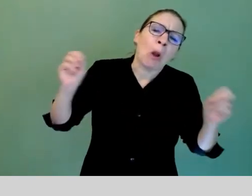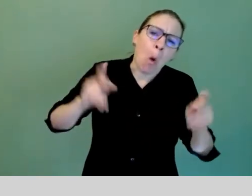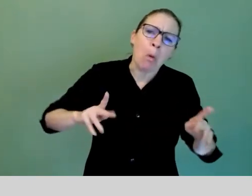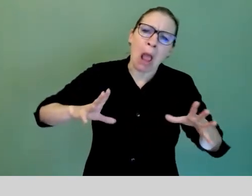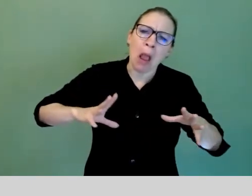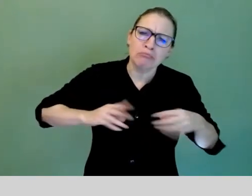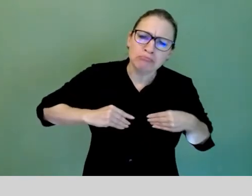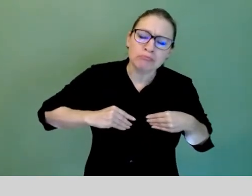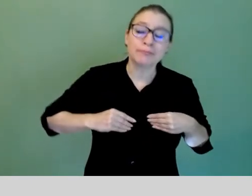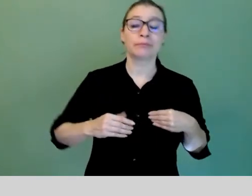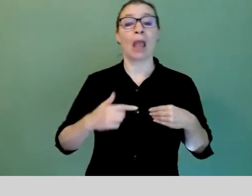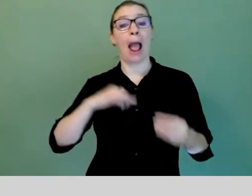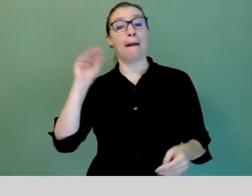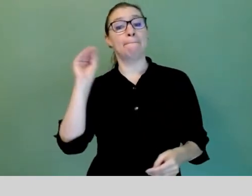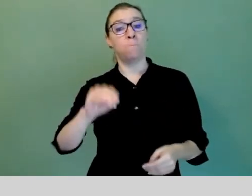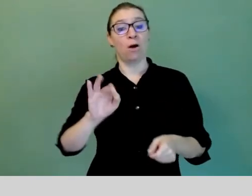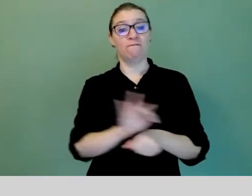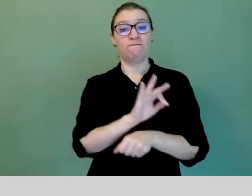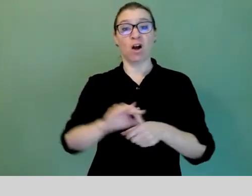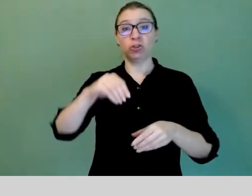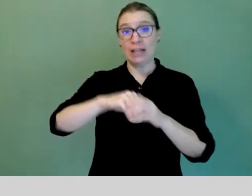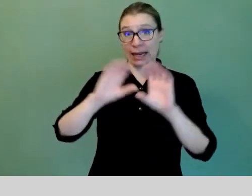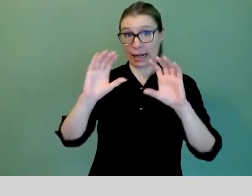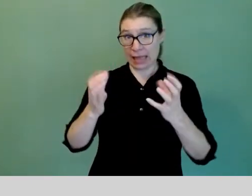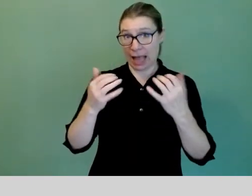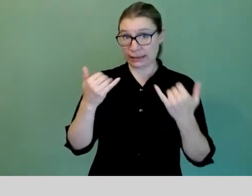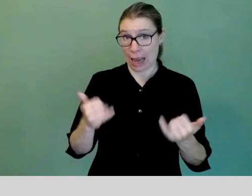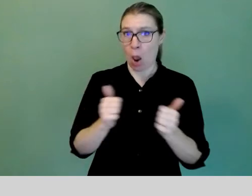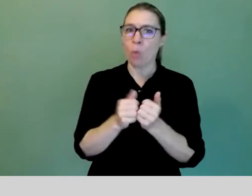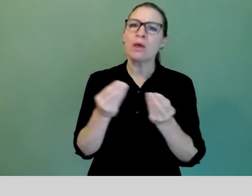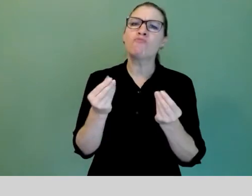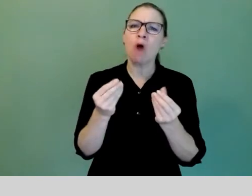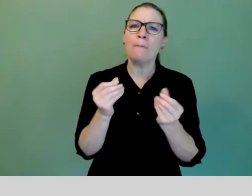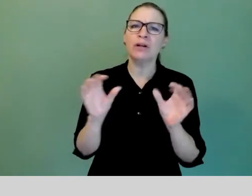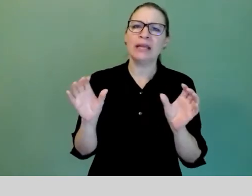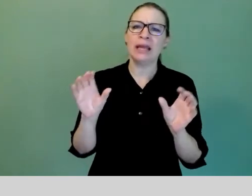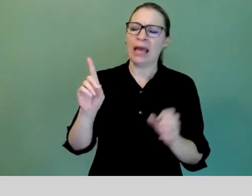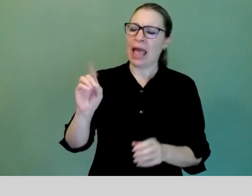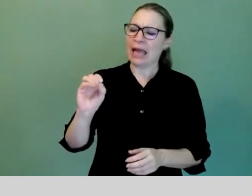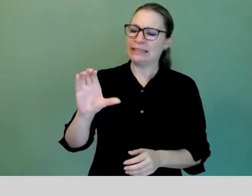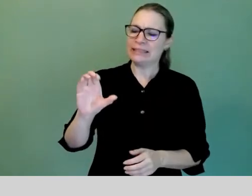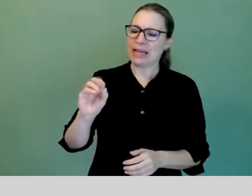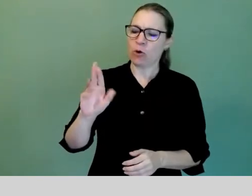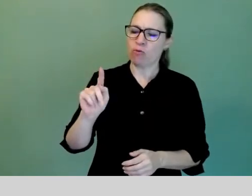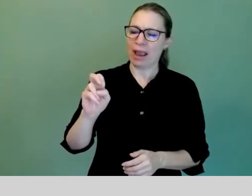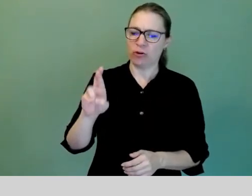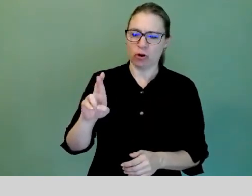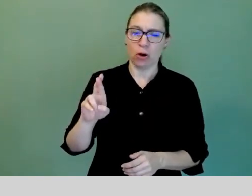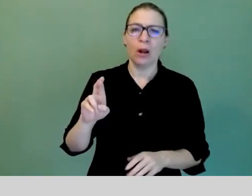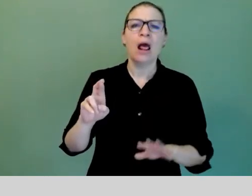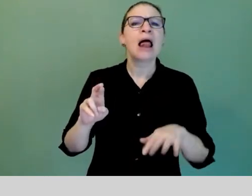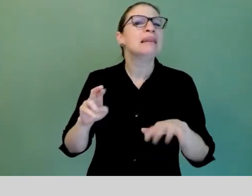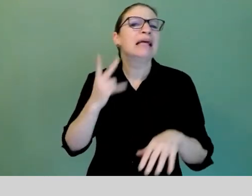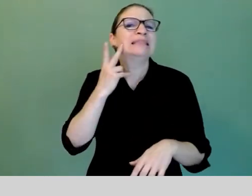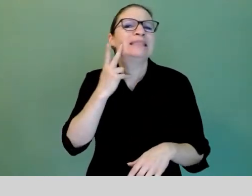I've put the function in a class now with a @property decorator. Let's see how it looks to use this.